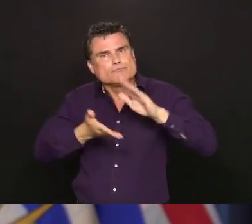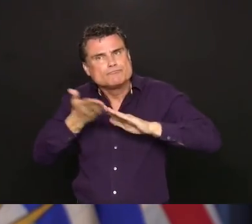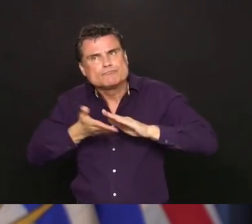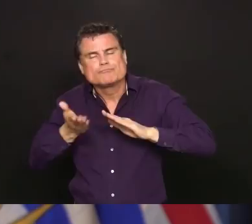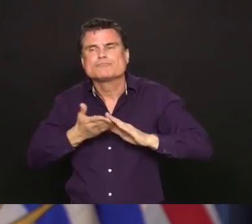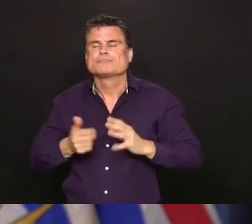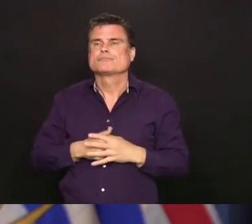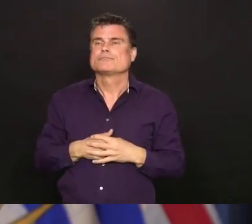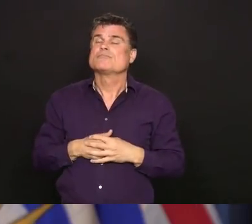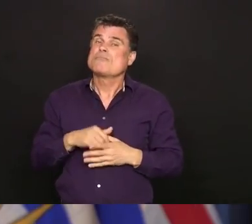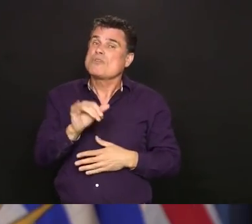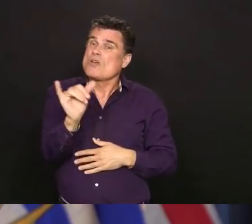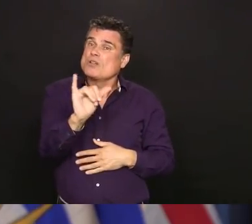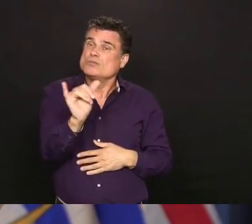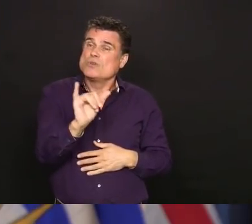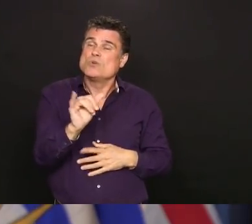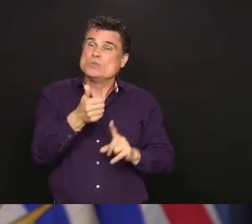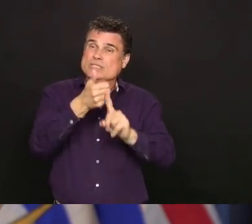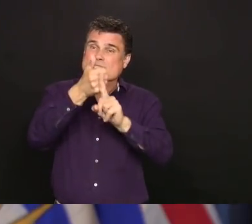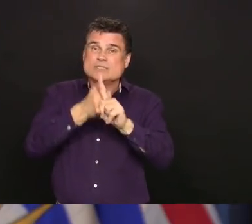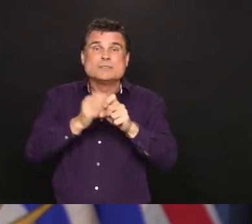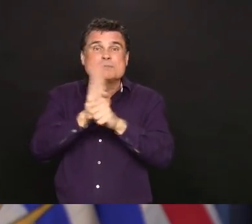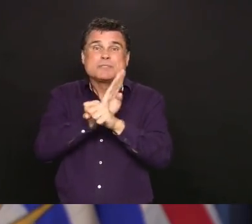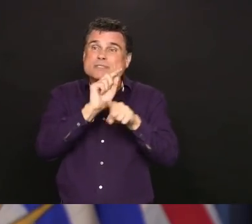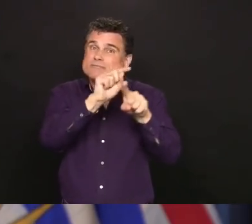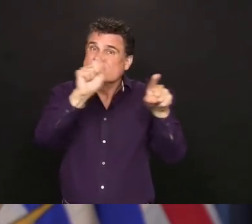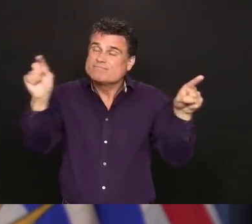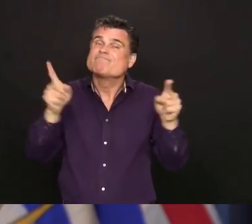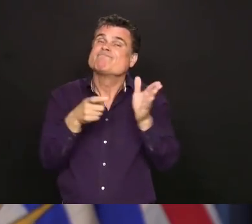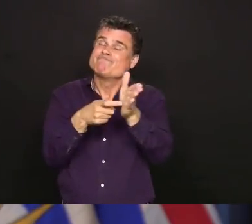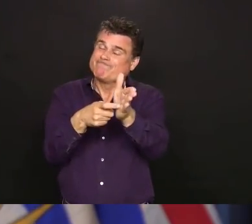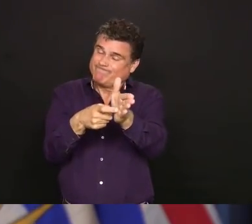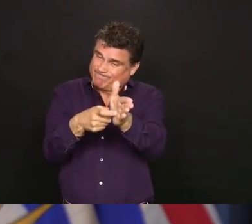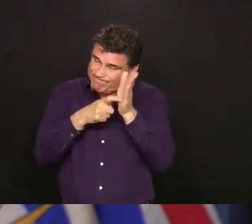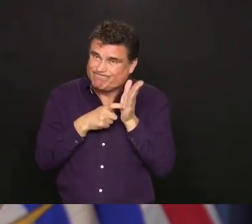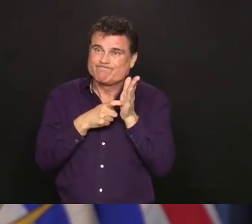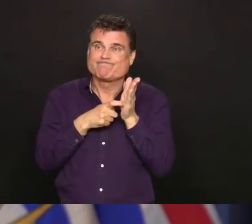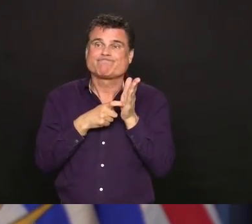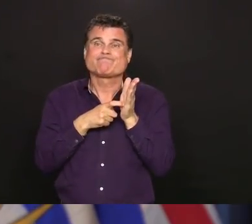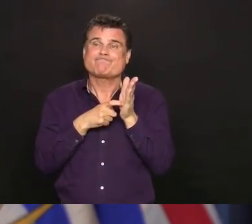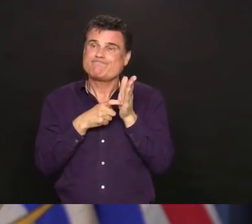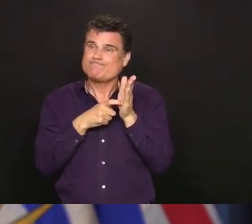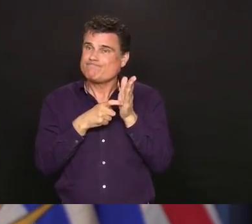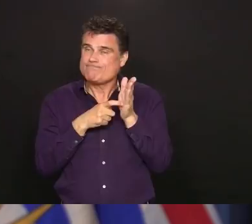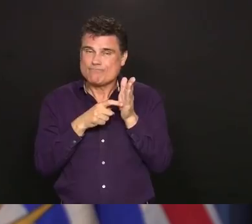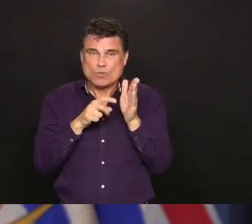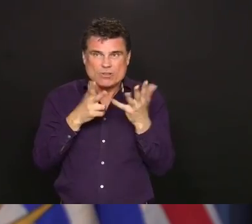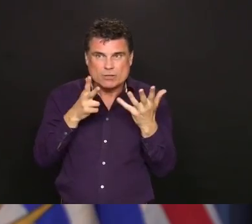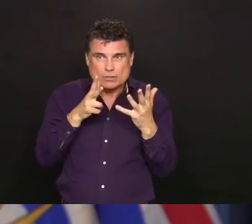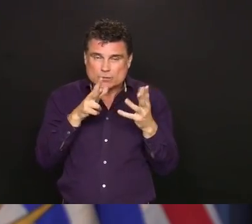We're looking at -- and it's going to take us to be vigilant about our staff and about us if